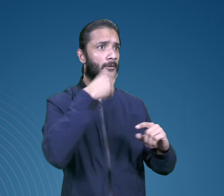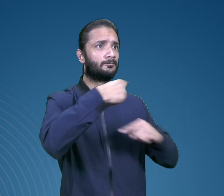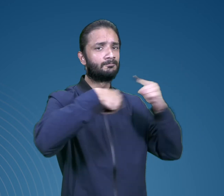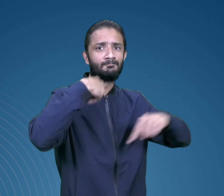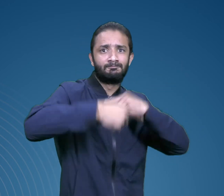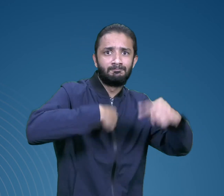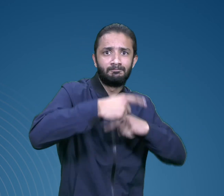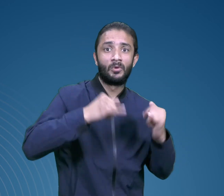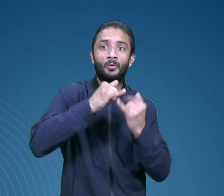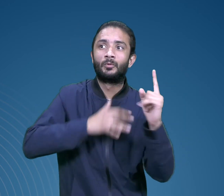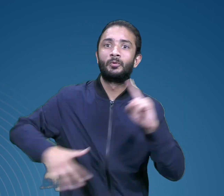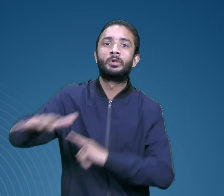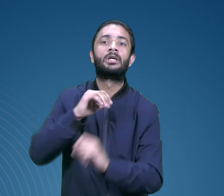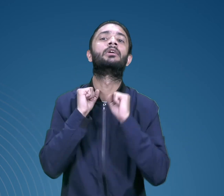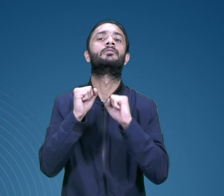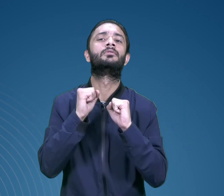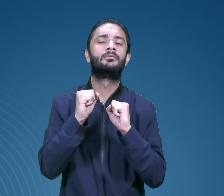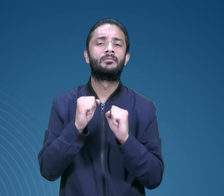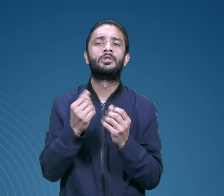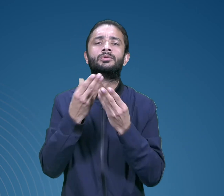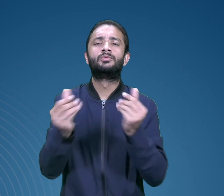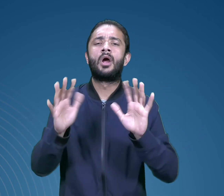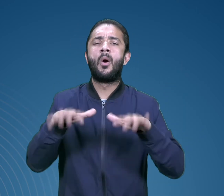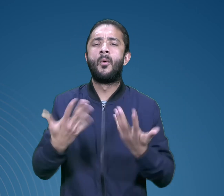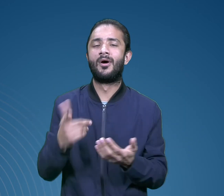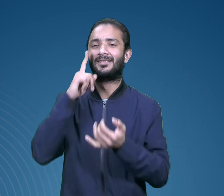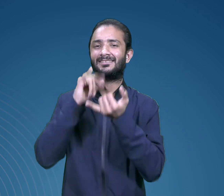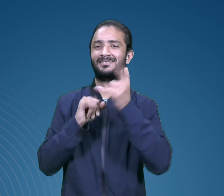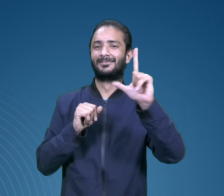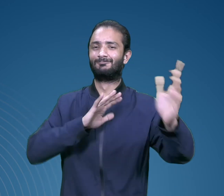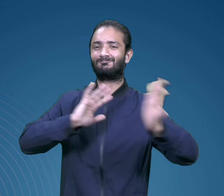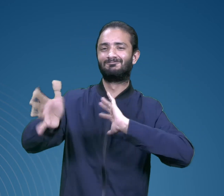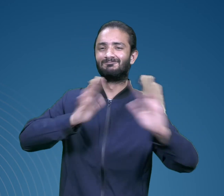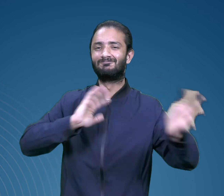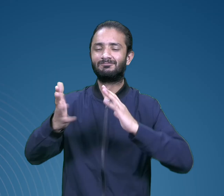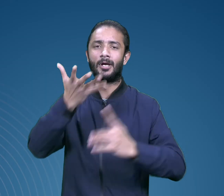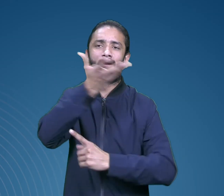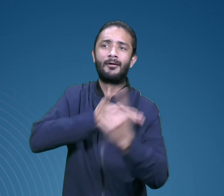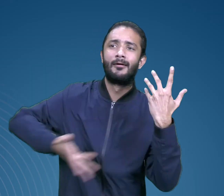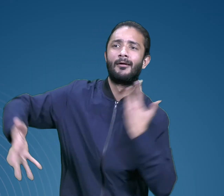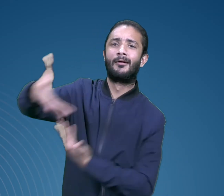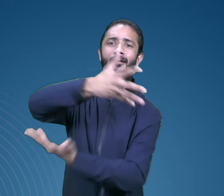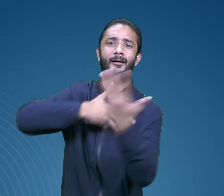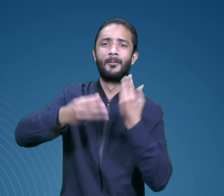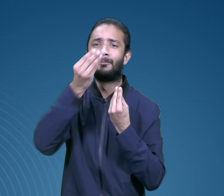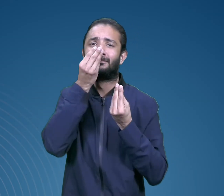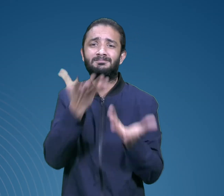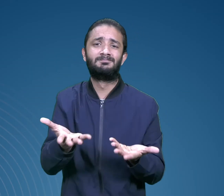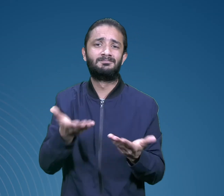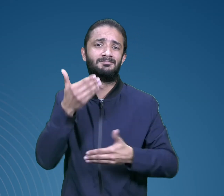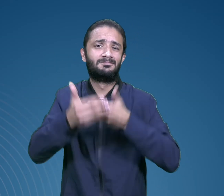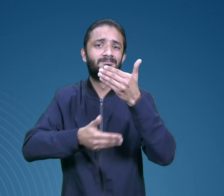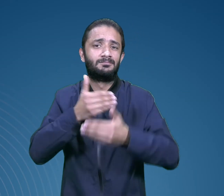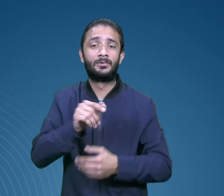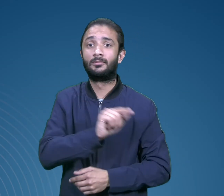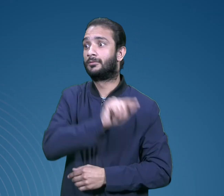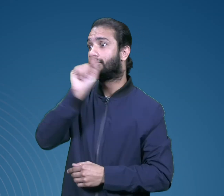other social situations. Knowing sign language increases the chances of social interaction and decreases social